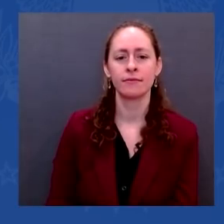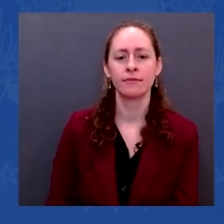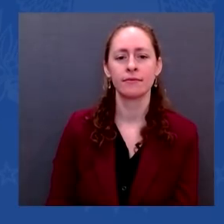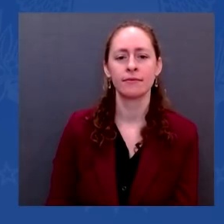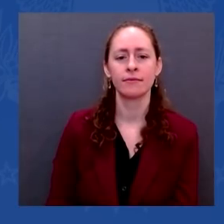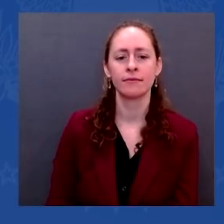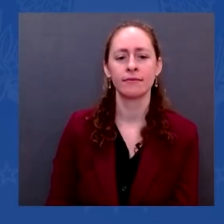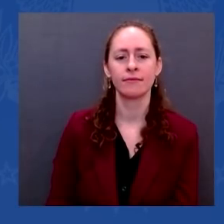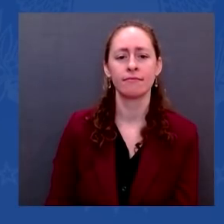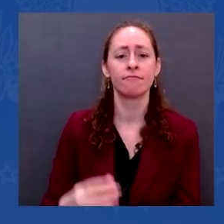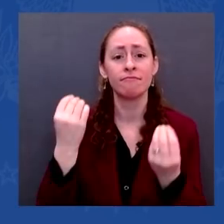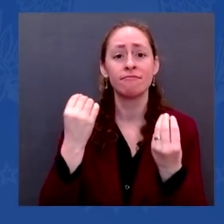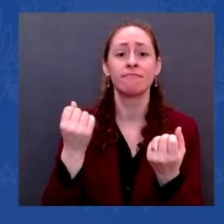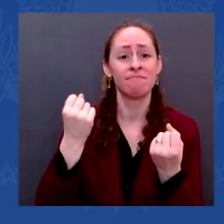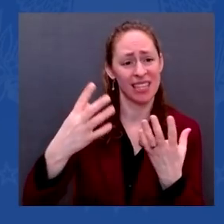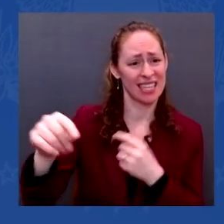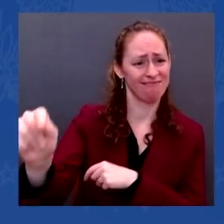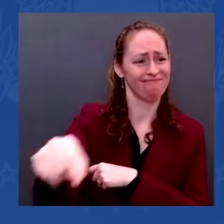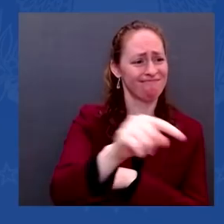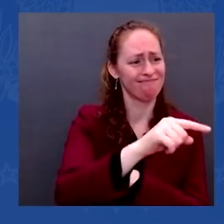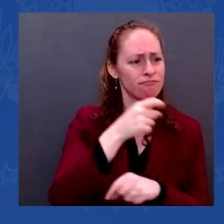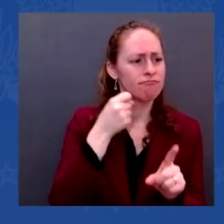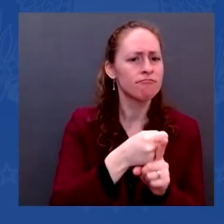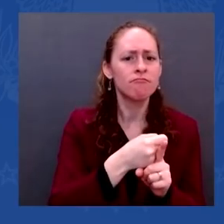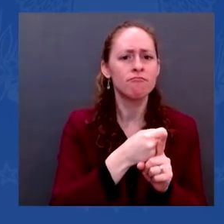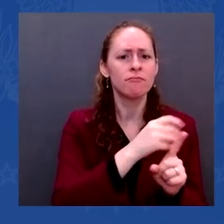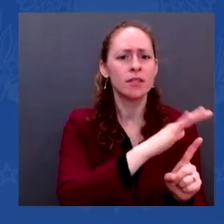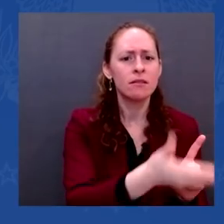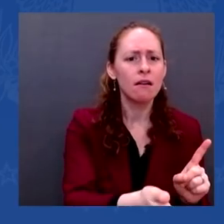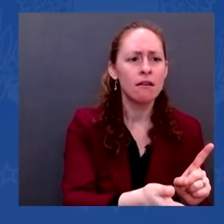All of us have had a loss of a sense of normalcy.